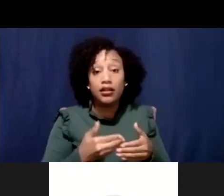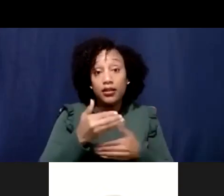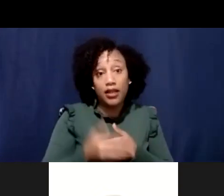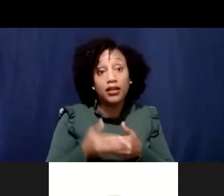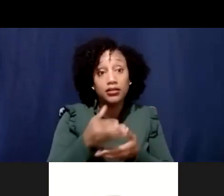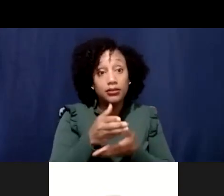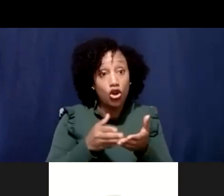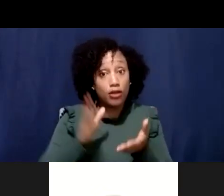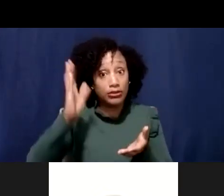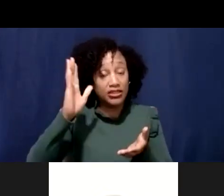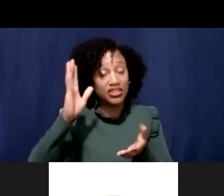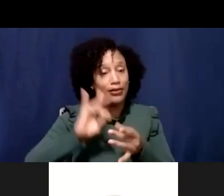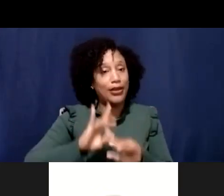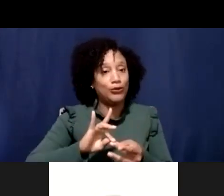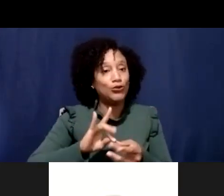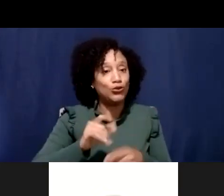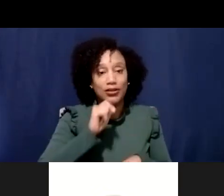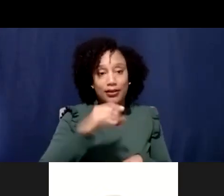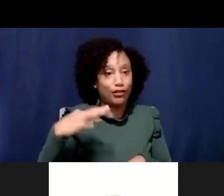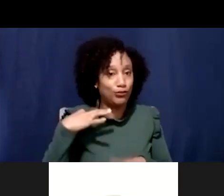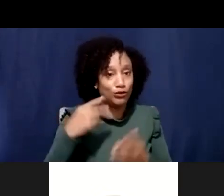is all about ineligible projects and expenses